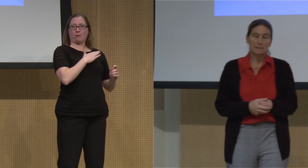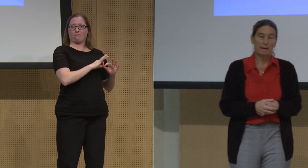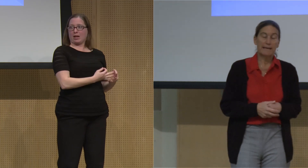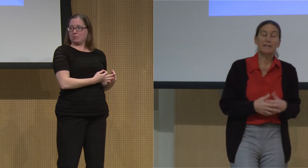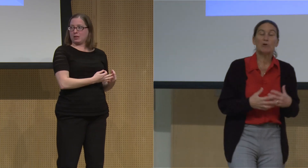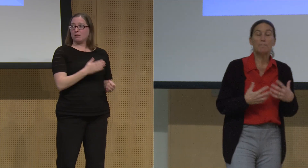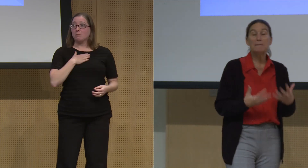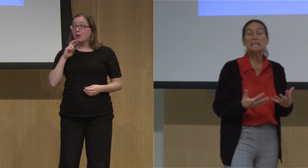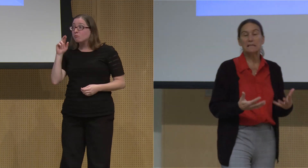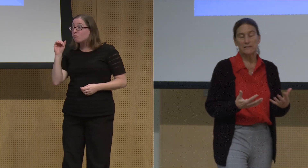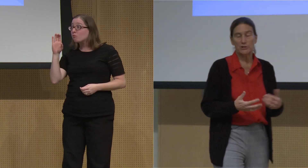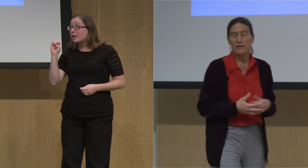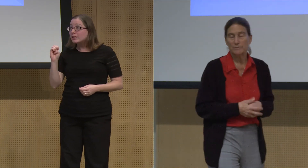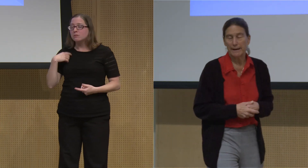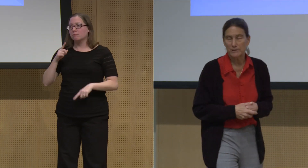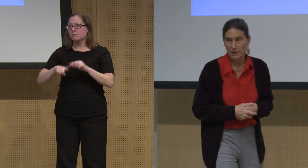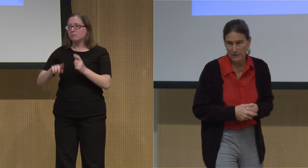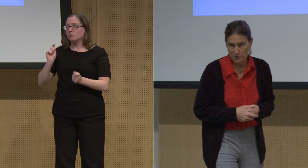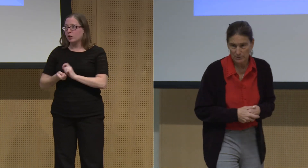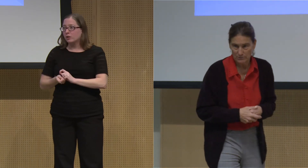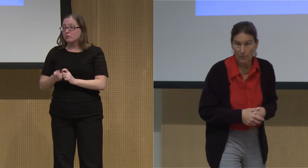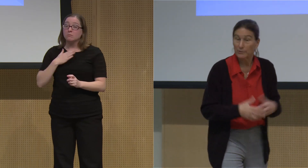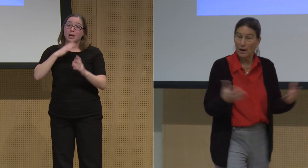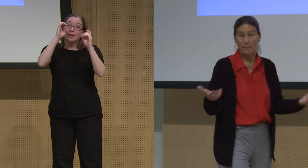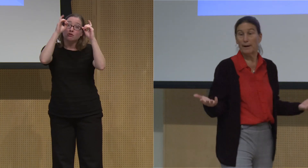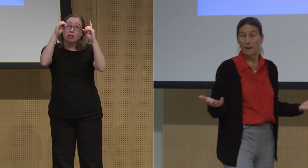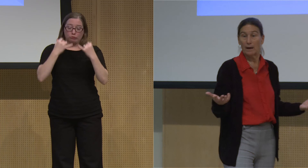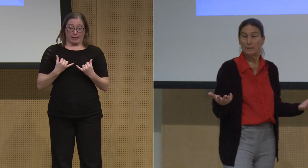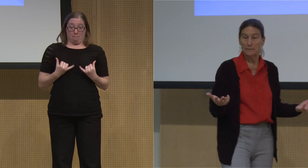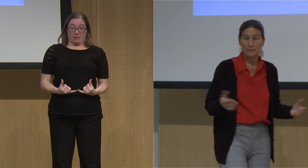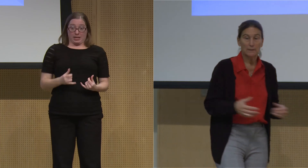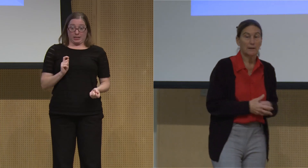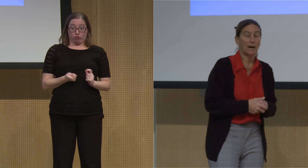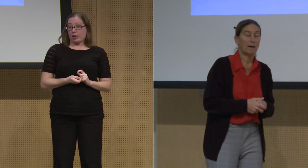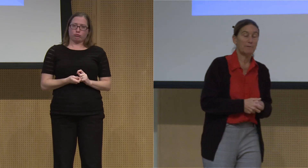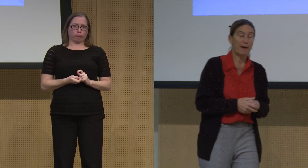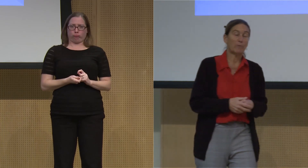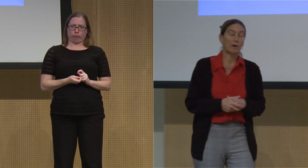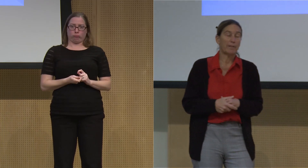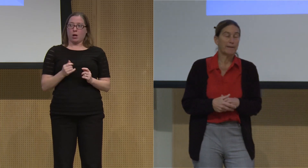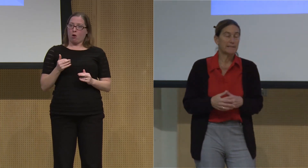I CAN'T IMMEDIATELY CHANGE MY EDUCATION. OVER TIME, I CAN. UM, IN FACT, ONE OF THE THINGS THAT THEY'VE